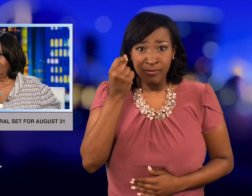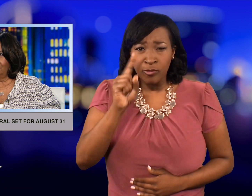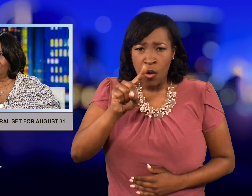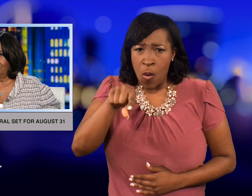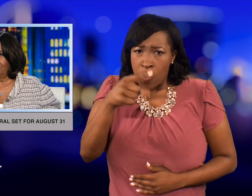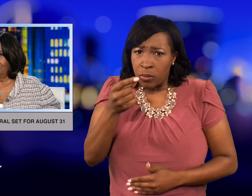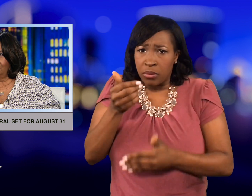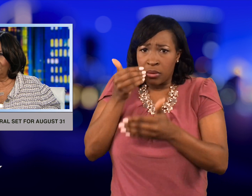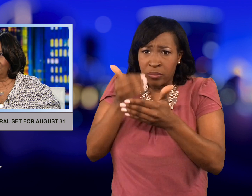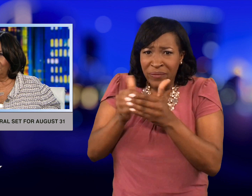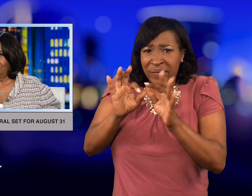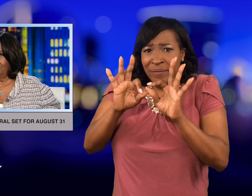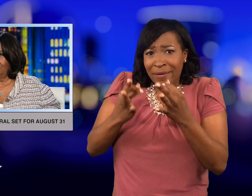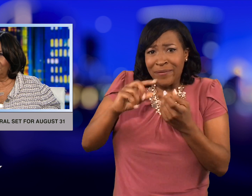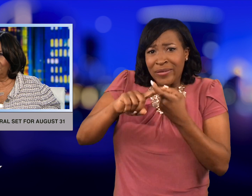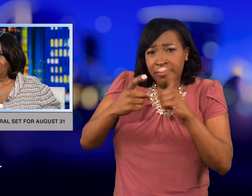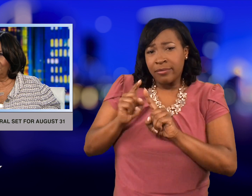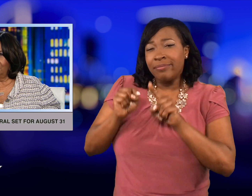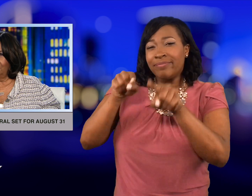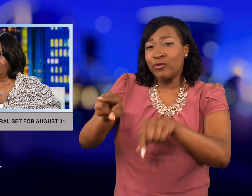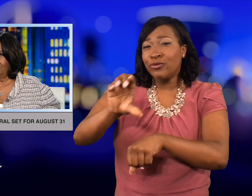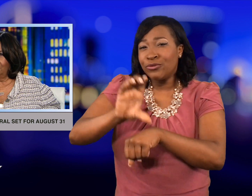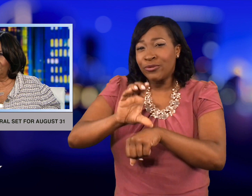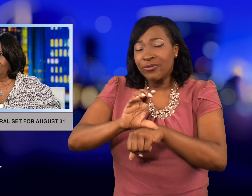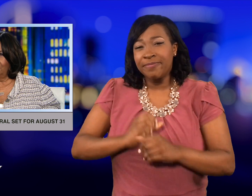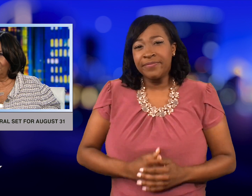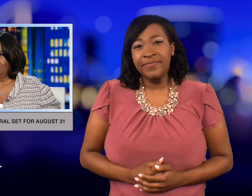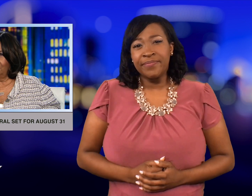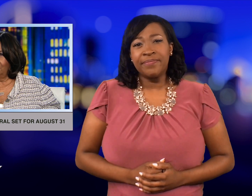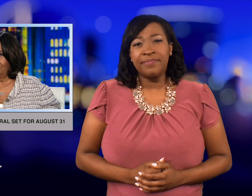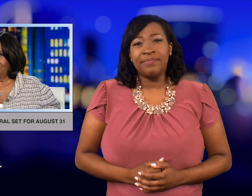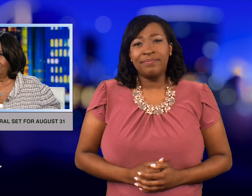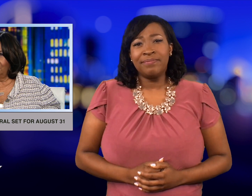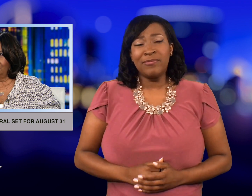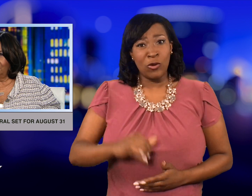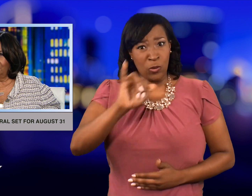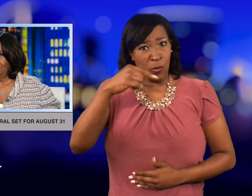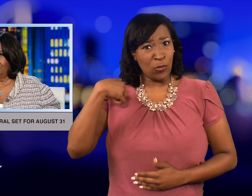It will be for family and close friends only.